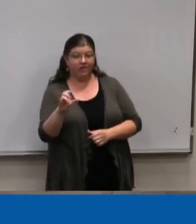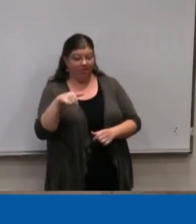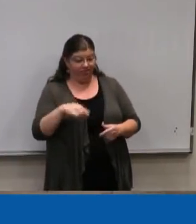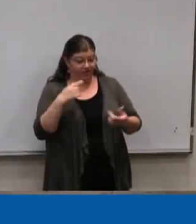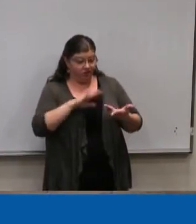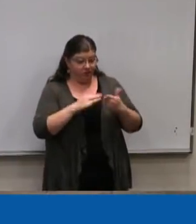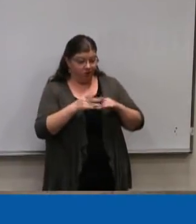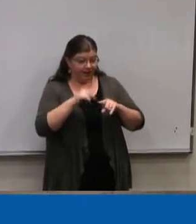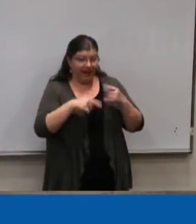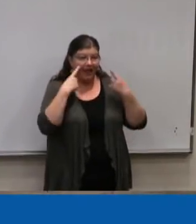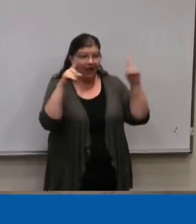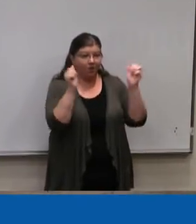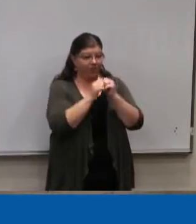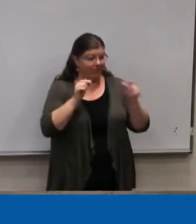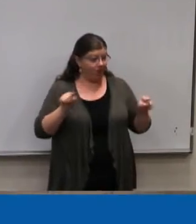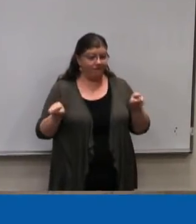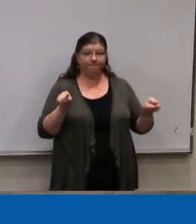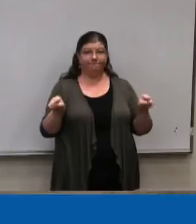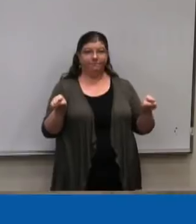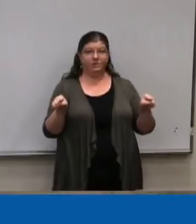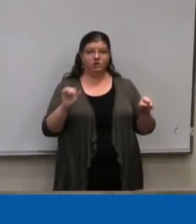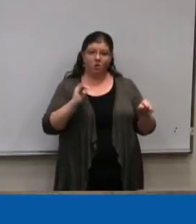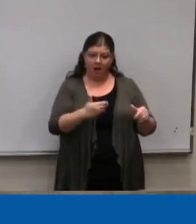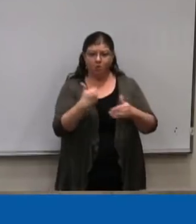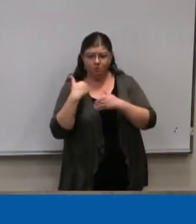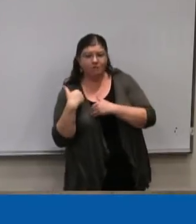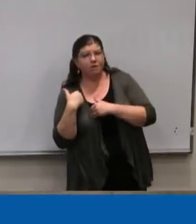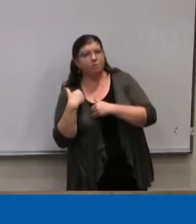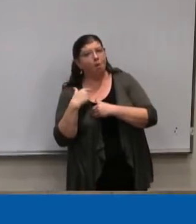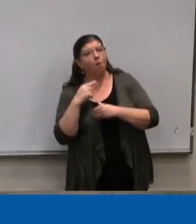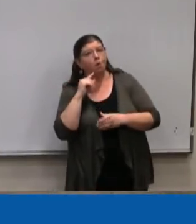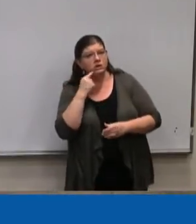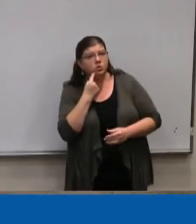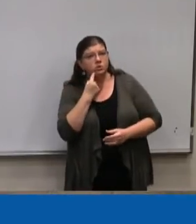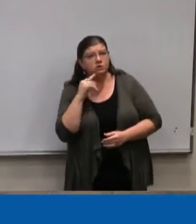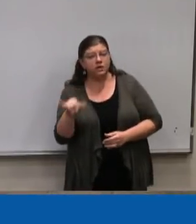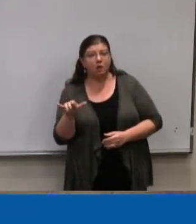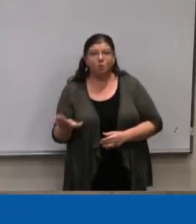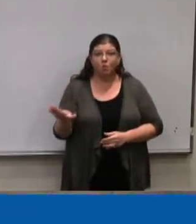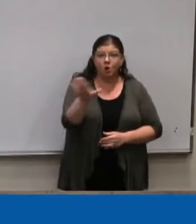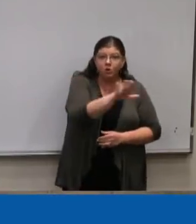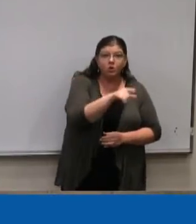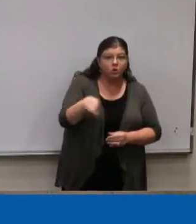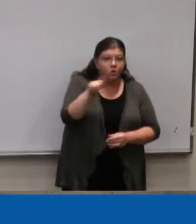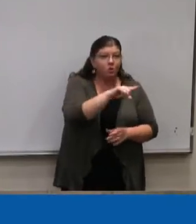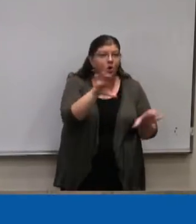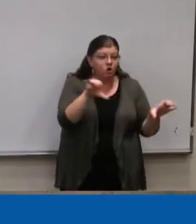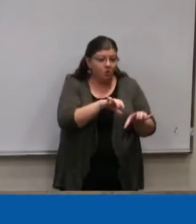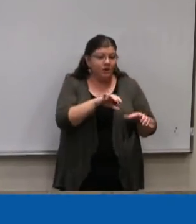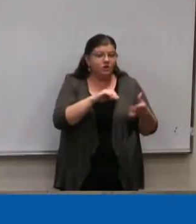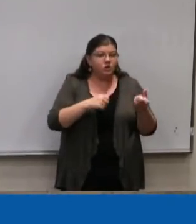so we take our responsibilities seriously and what you're doing in the community to support the students with our, you know,